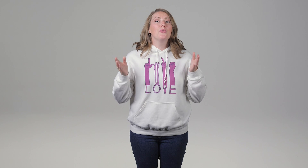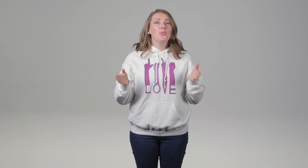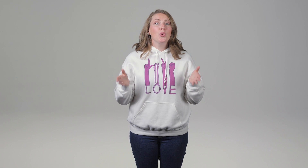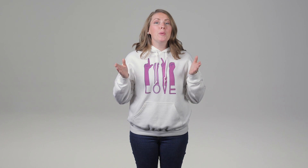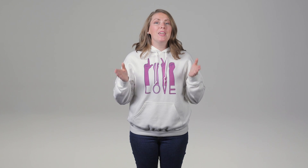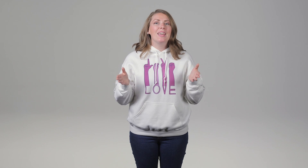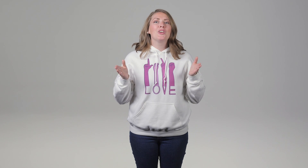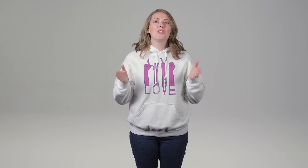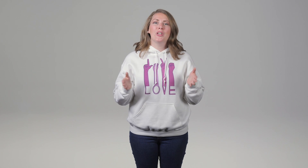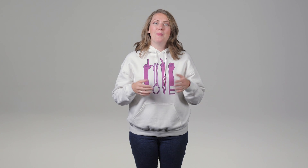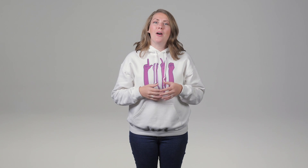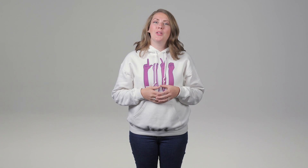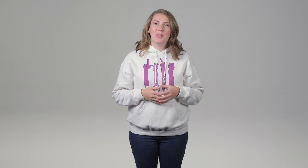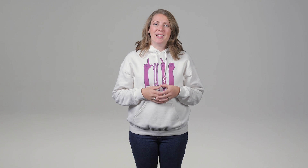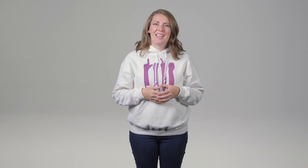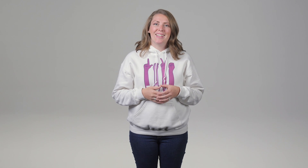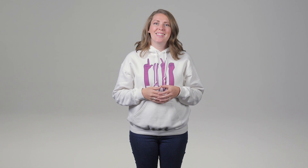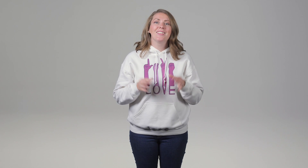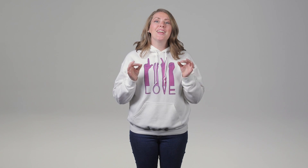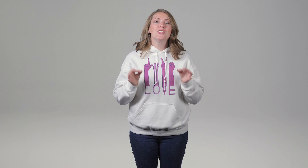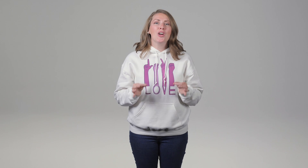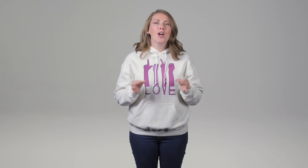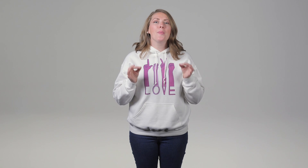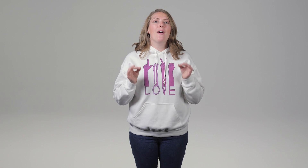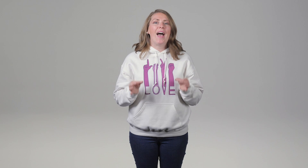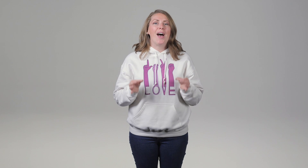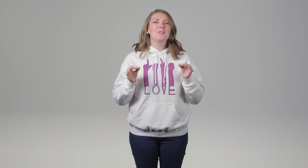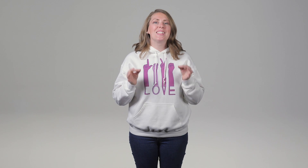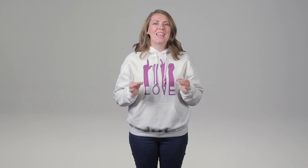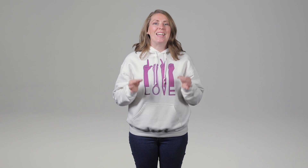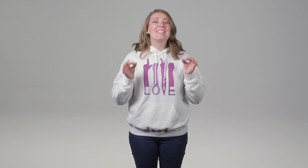Before we begin learning about clothing signs, let's talk about how to sign